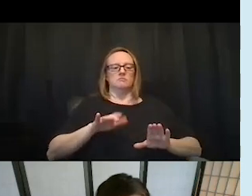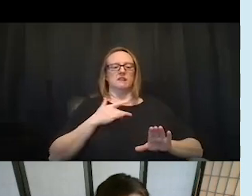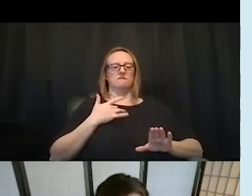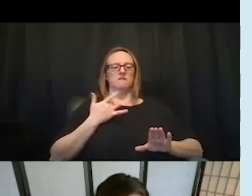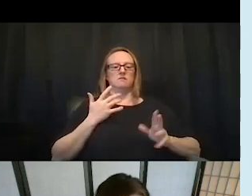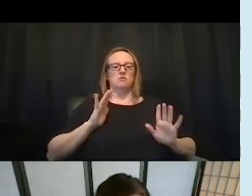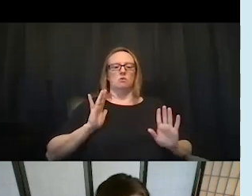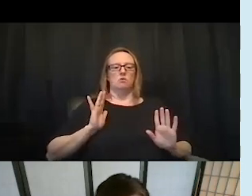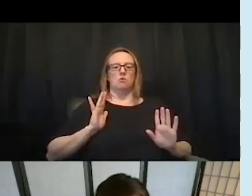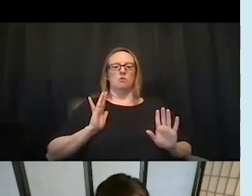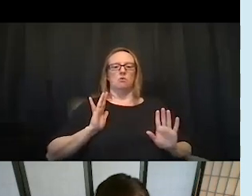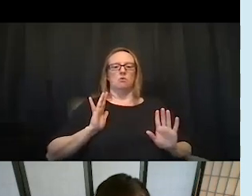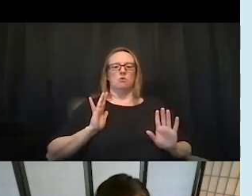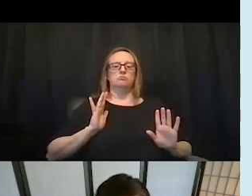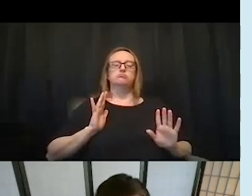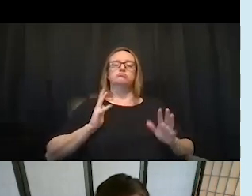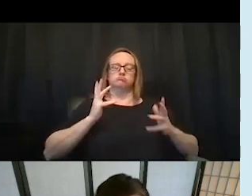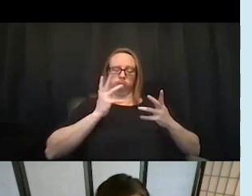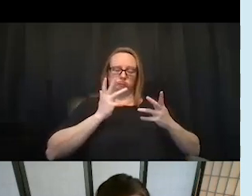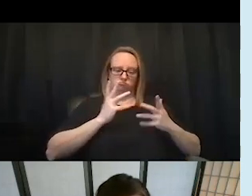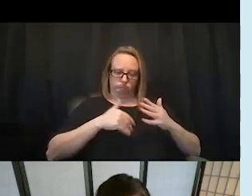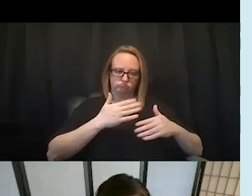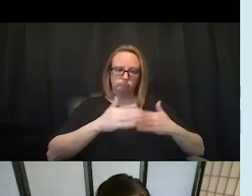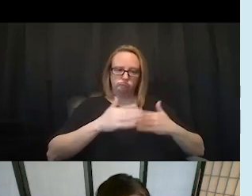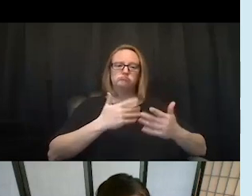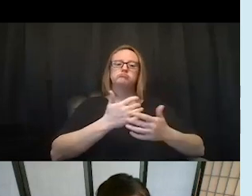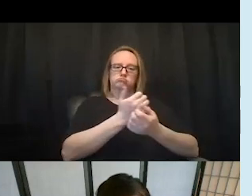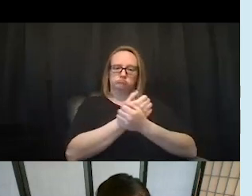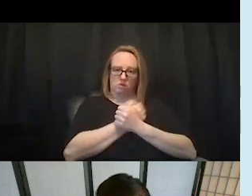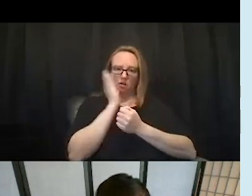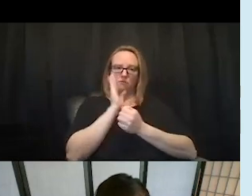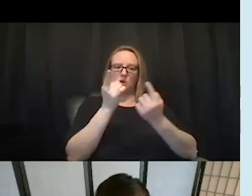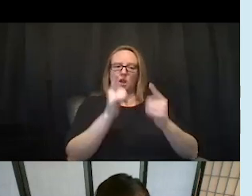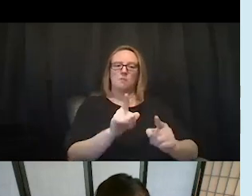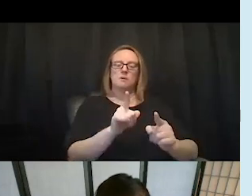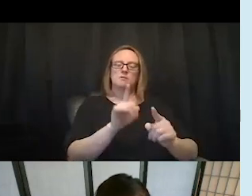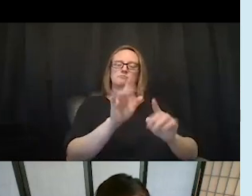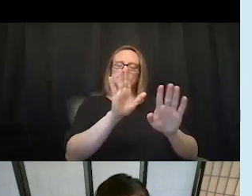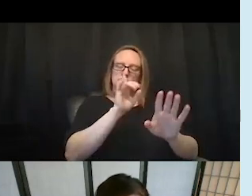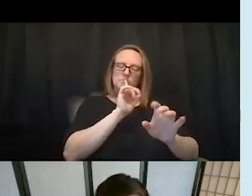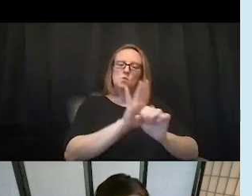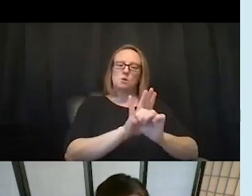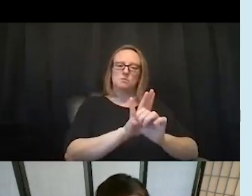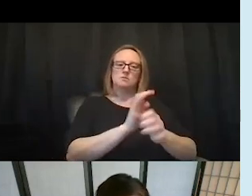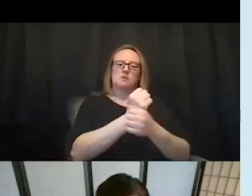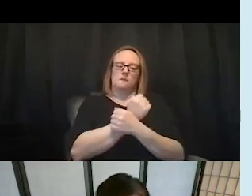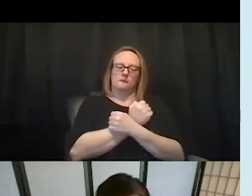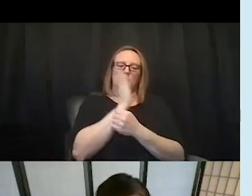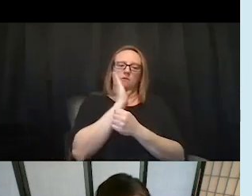Love follows. Rest assured. Love follows. You are no exception to the rule"